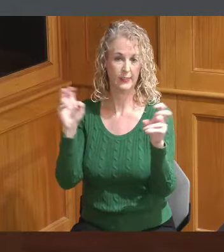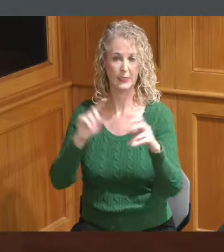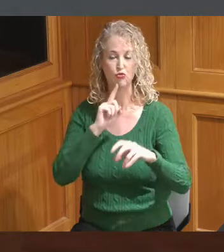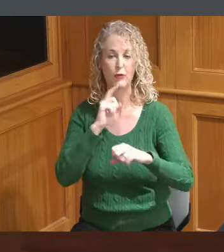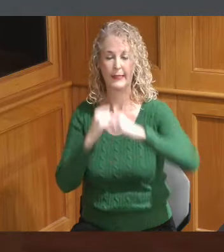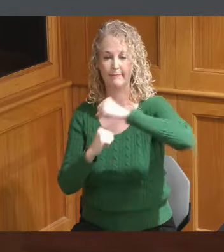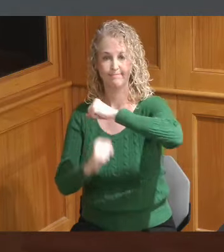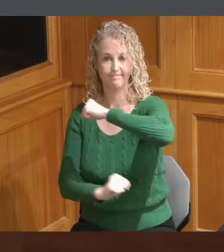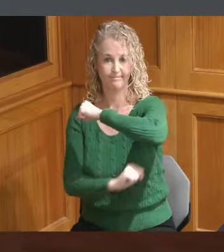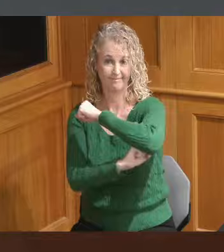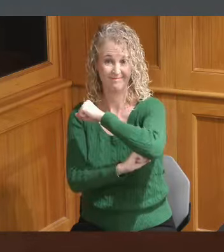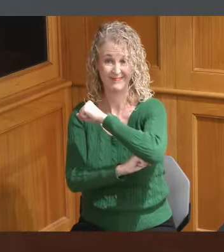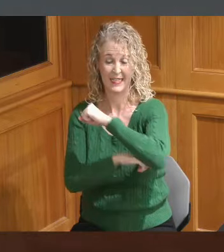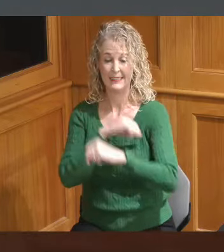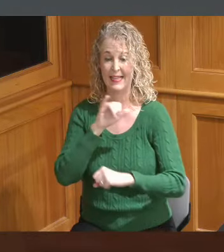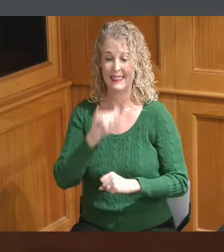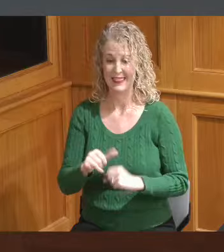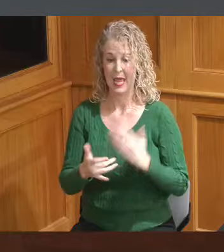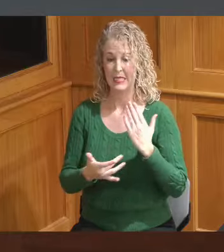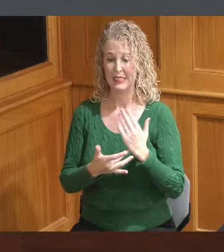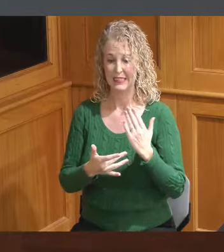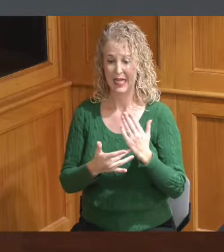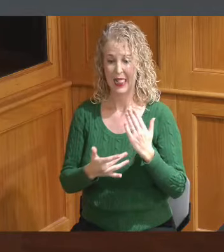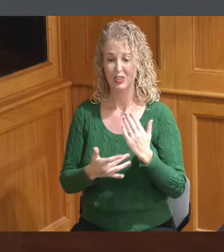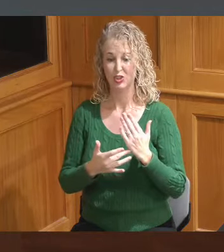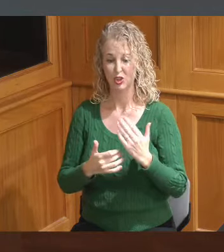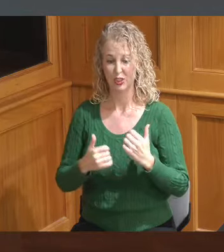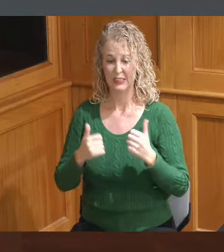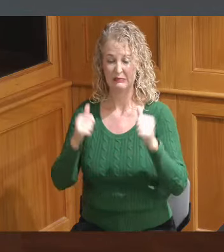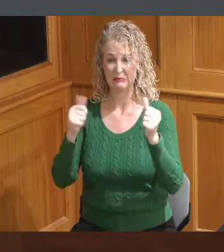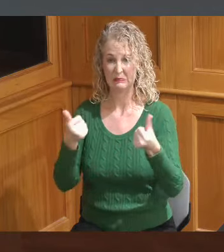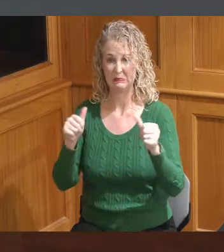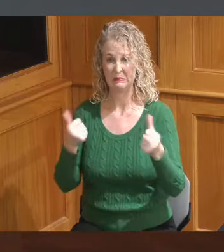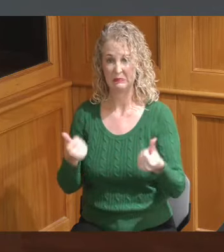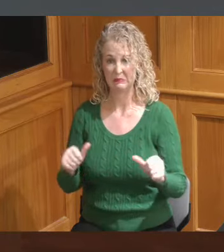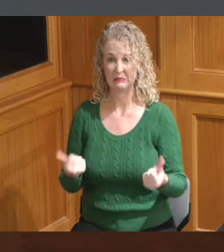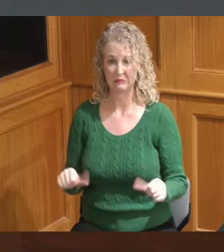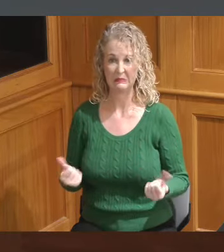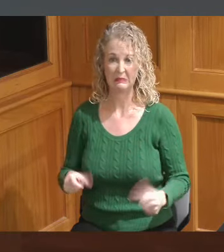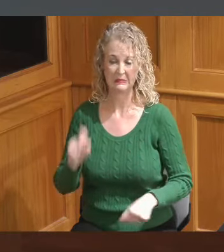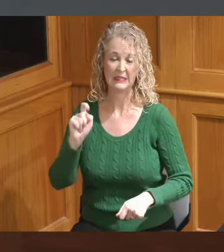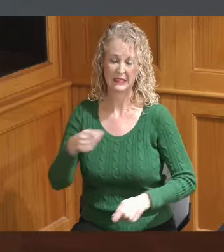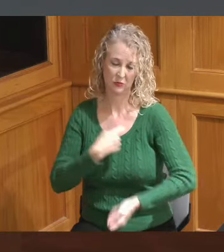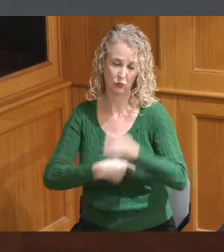it's at the end of its life. Needs to be replaced. last week the Board passed a resolution approving